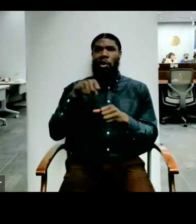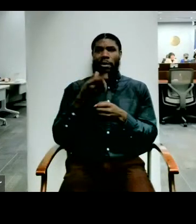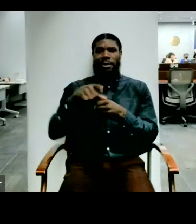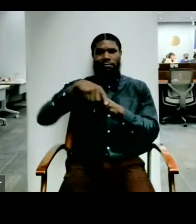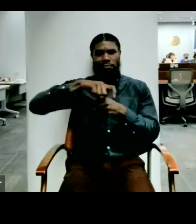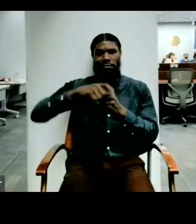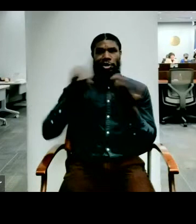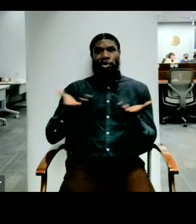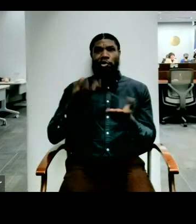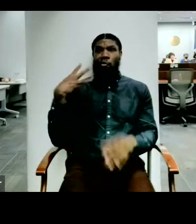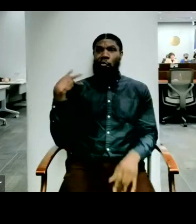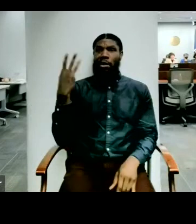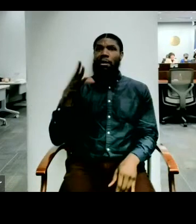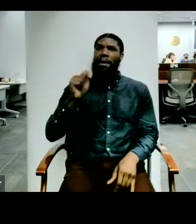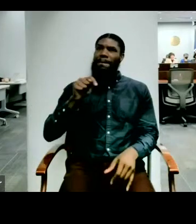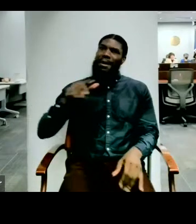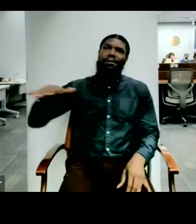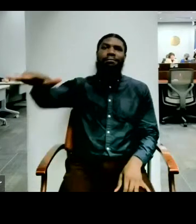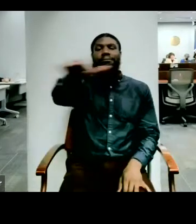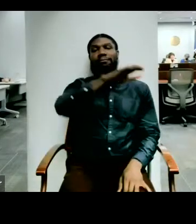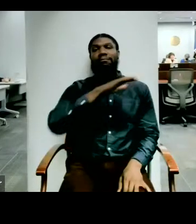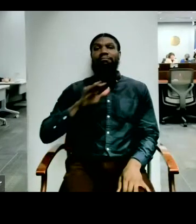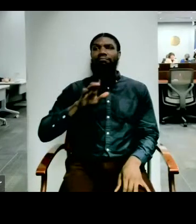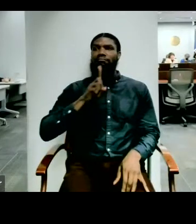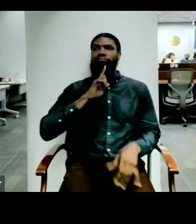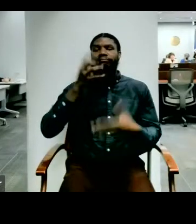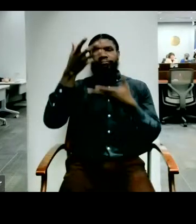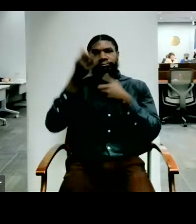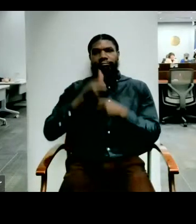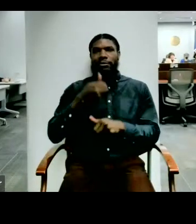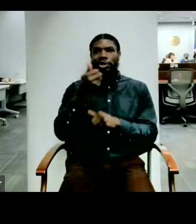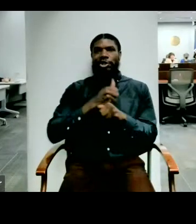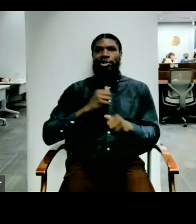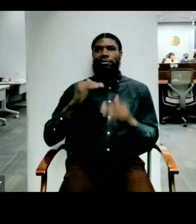I'm confident each of my colleagues on the Commission is deeply committed, just as I am,